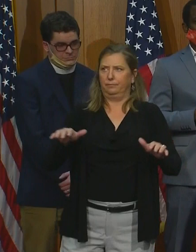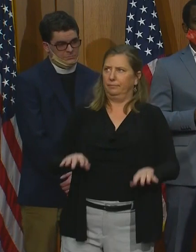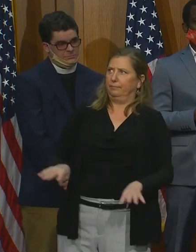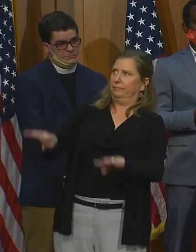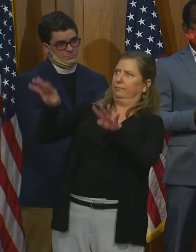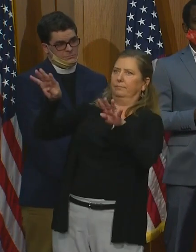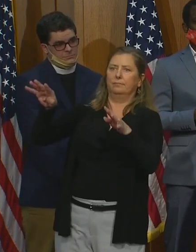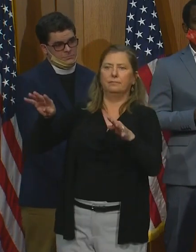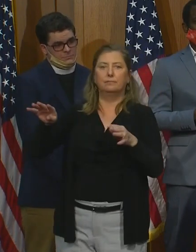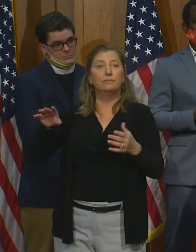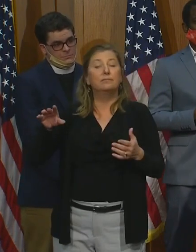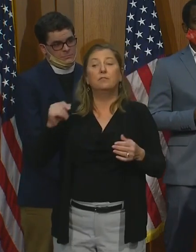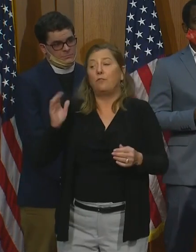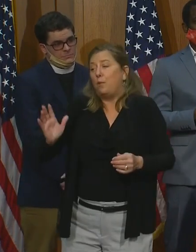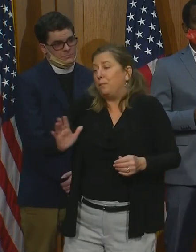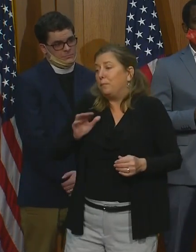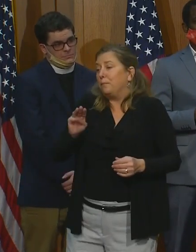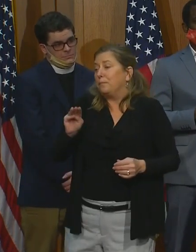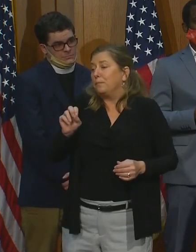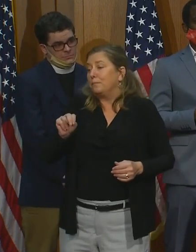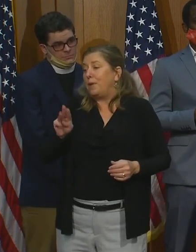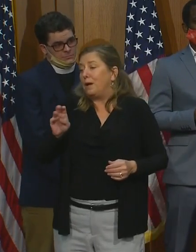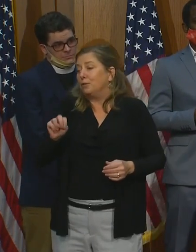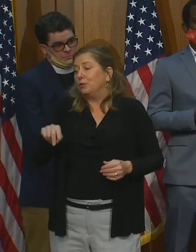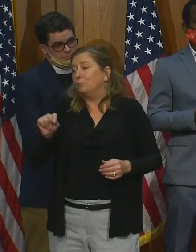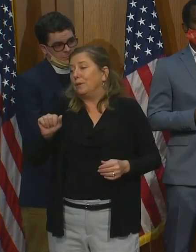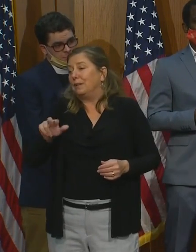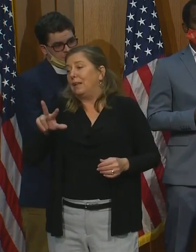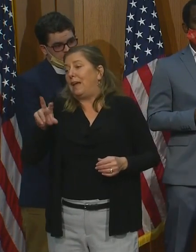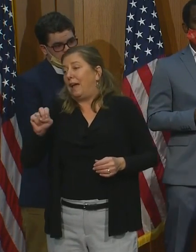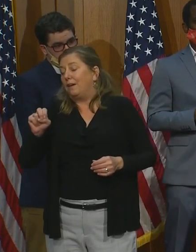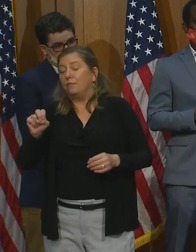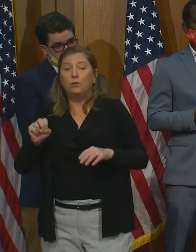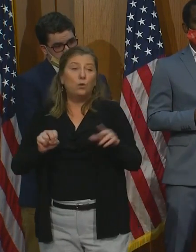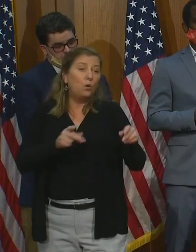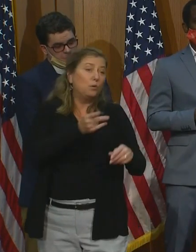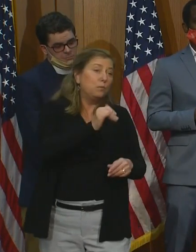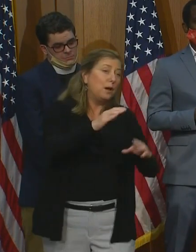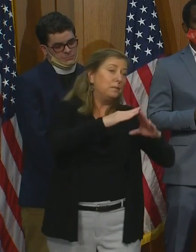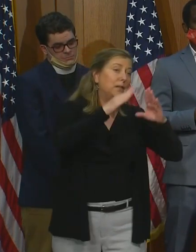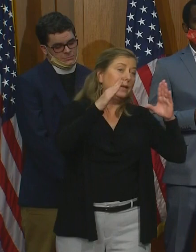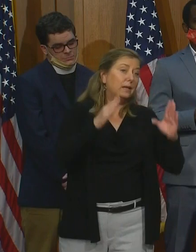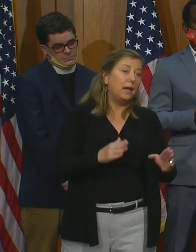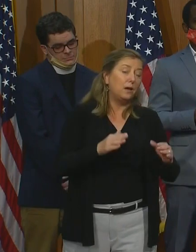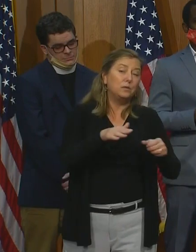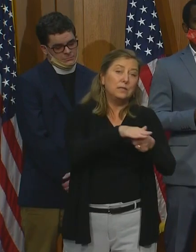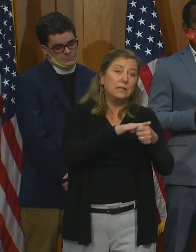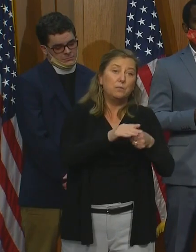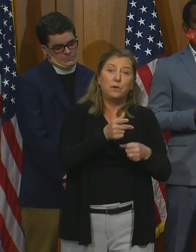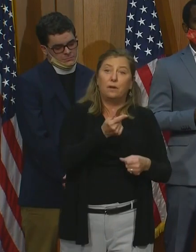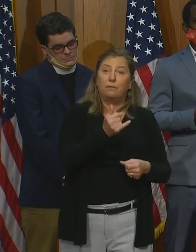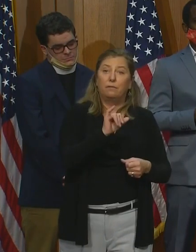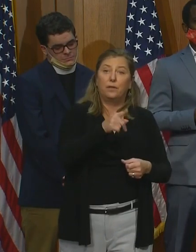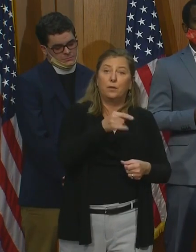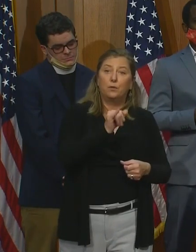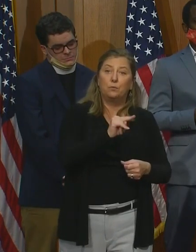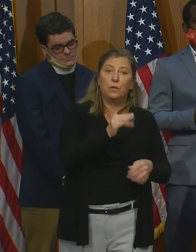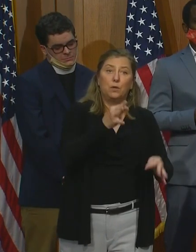EVERYONE WHO LIVES IN VIRGINIA FROM ELEGANT MONUMENT AVENUE TO